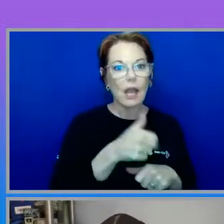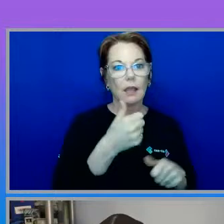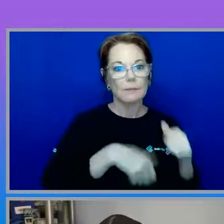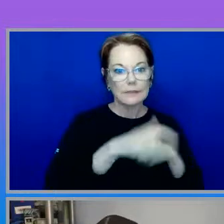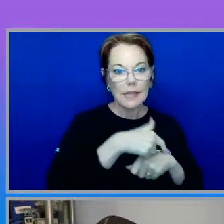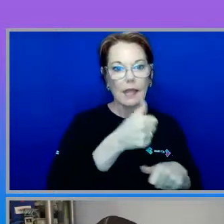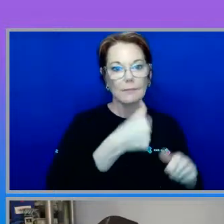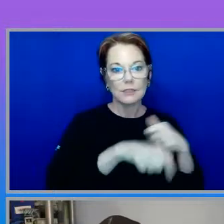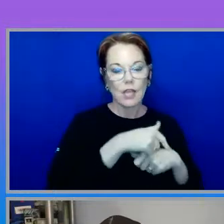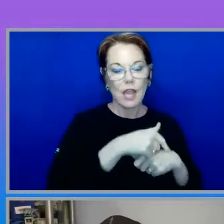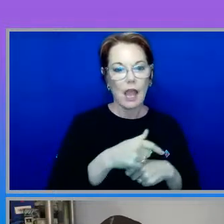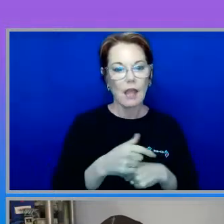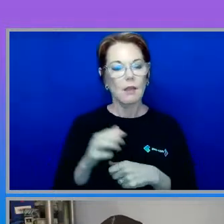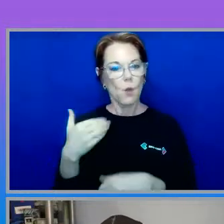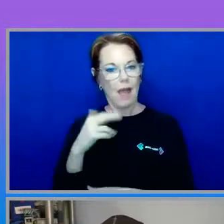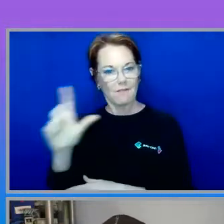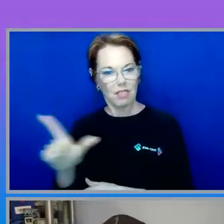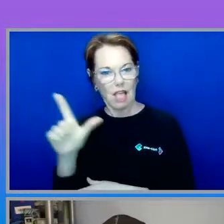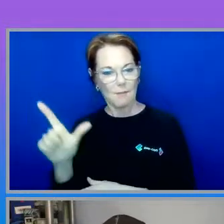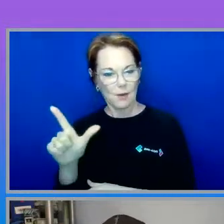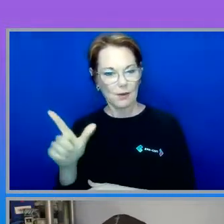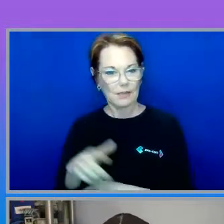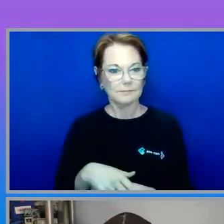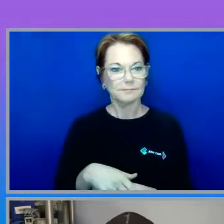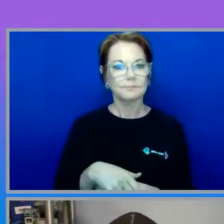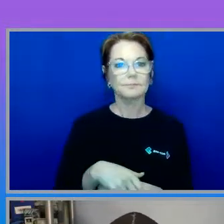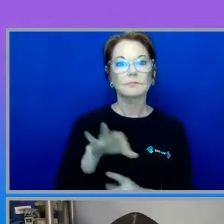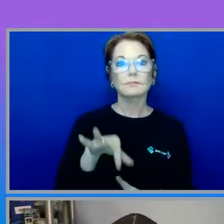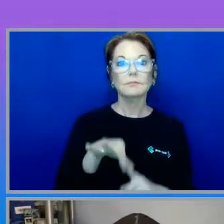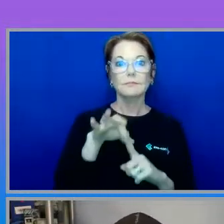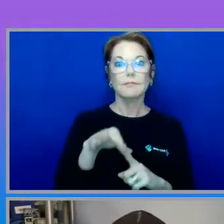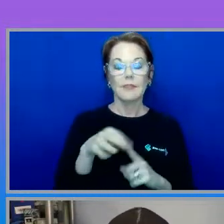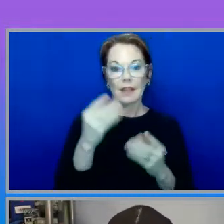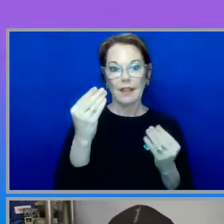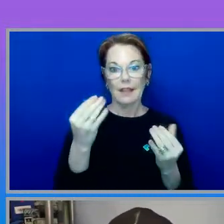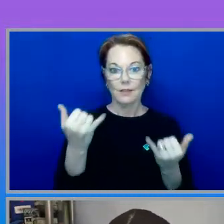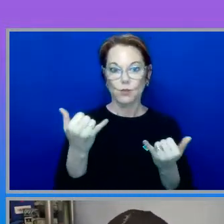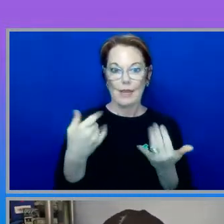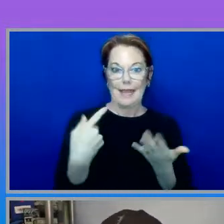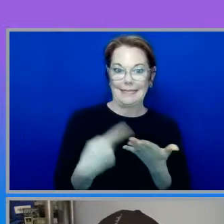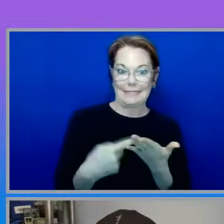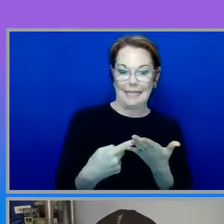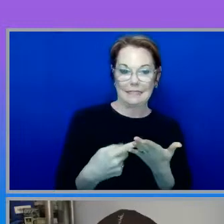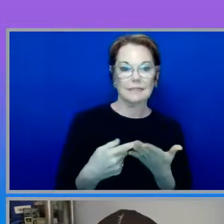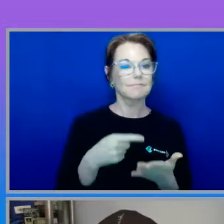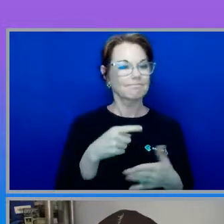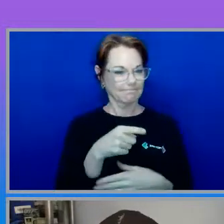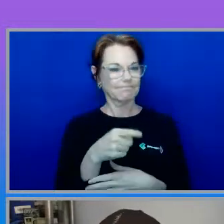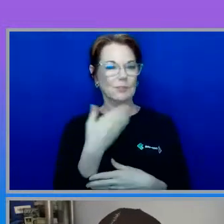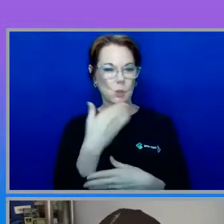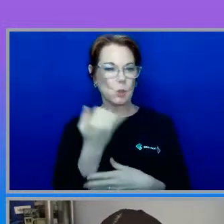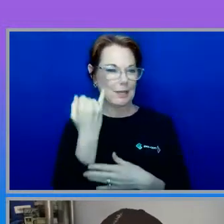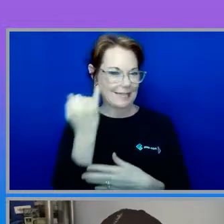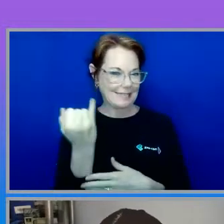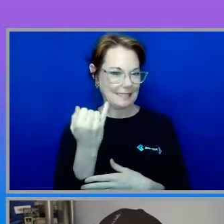library, including the types of accessibility automation we've discussed, today is a really,